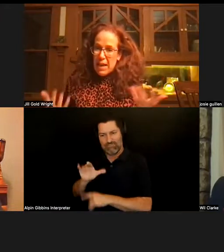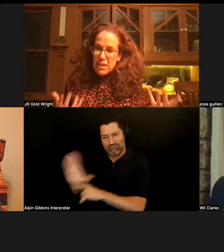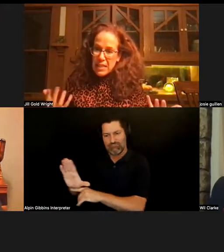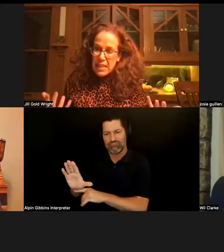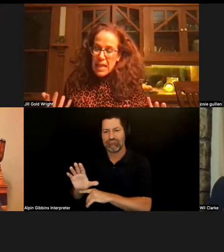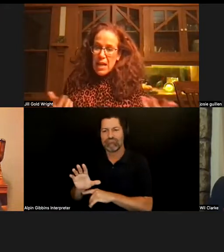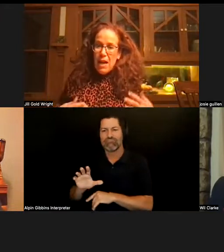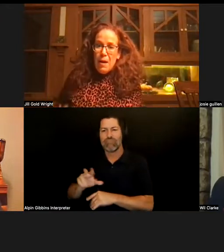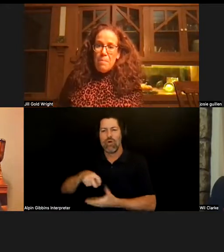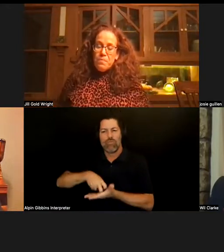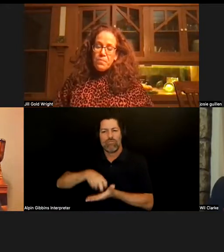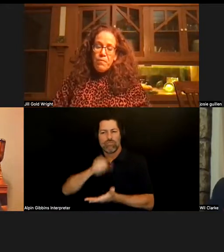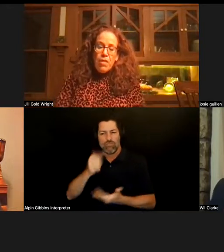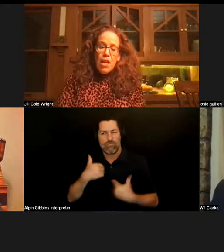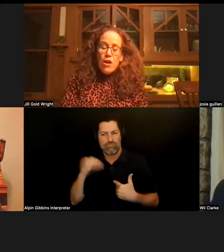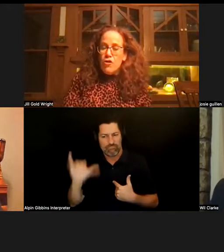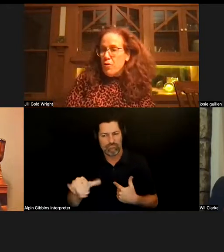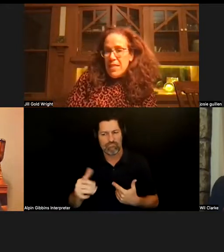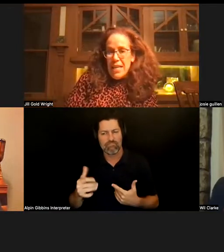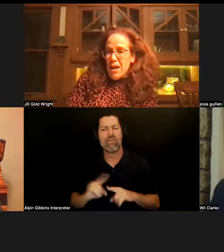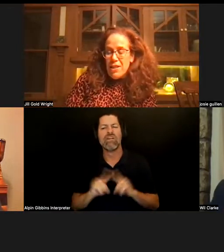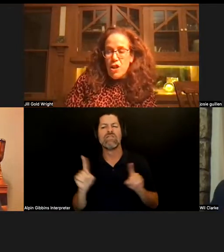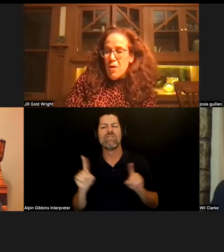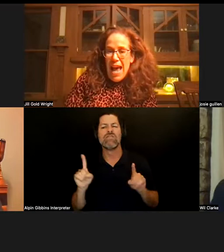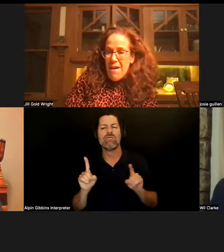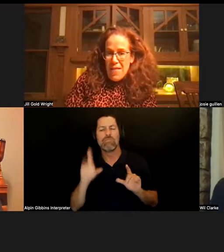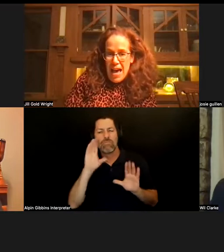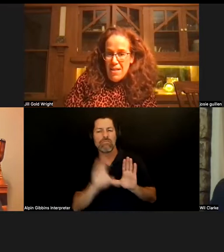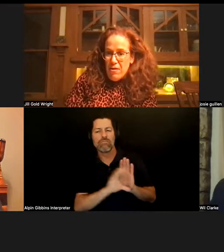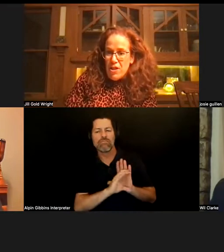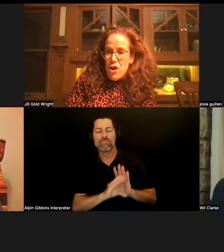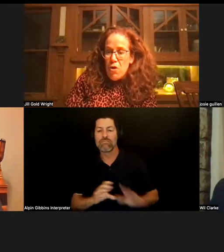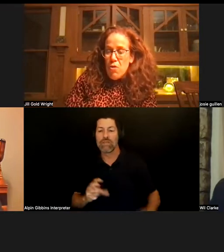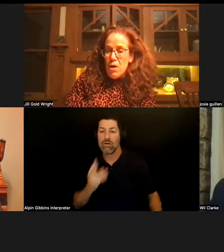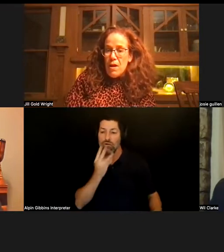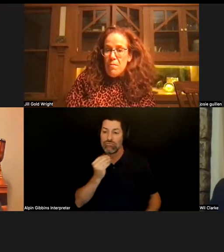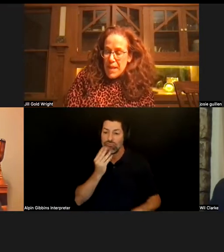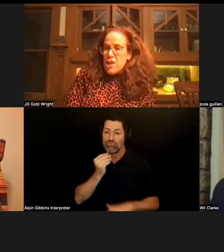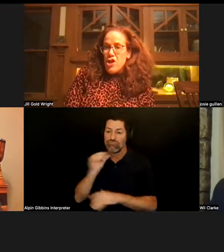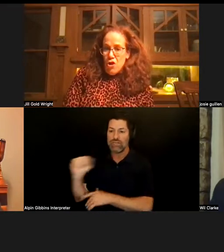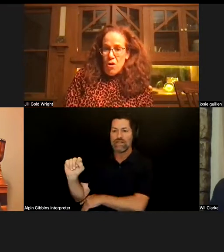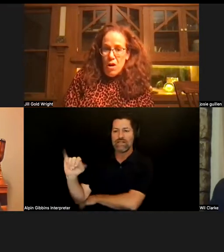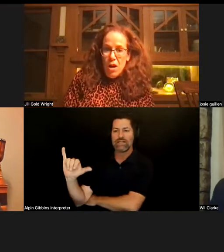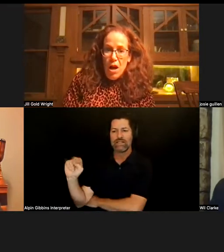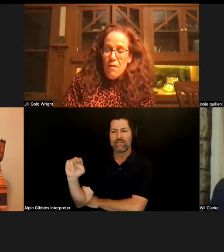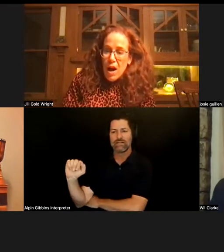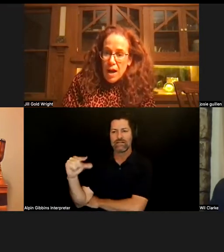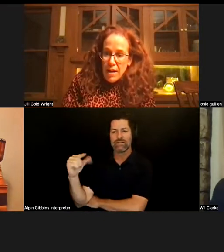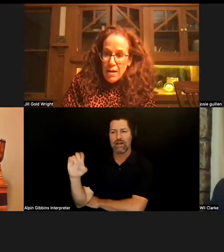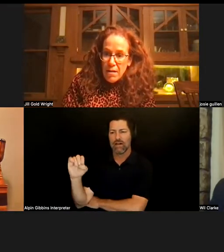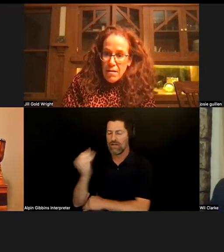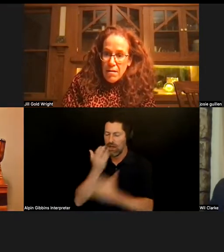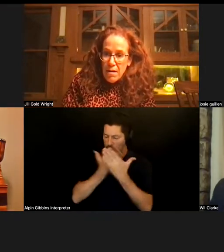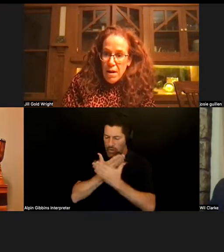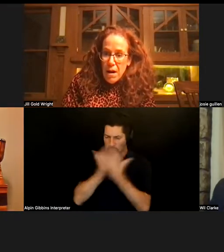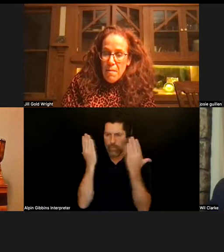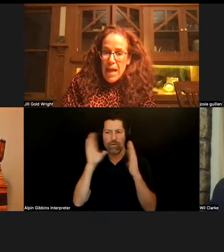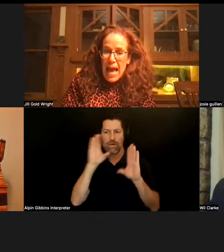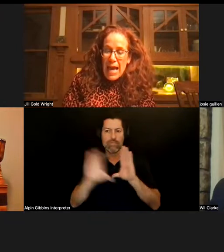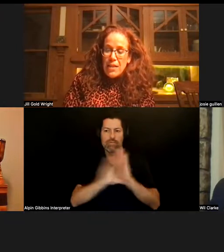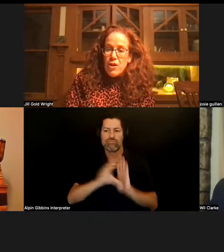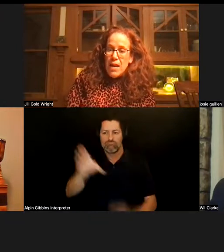else. jewish synagogues don't have that. 20:26:11 There is no picture of God, and so